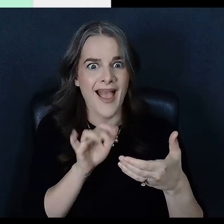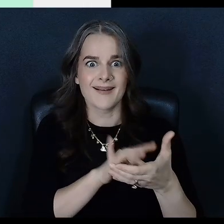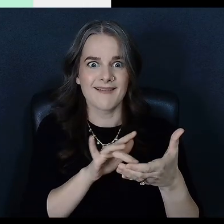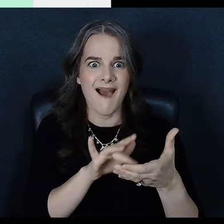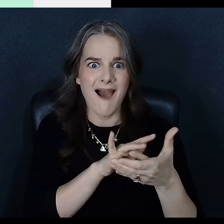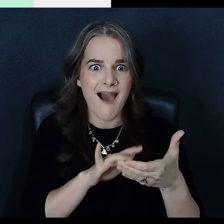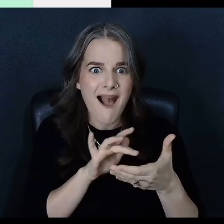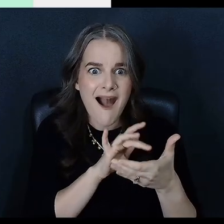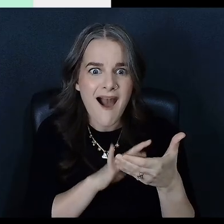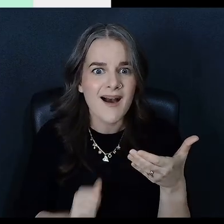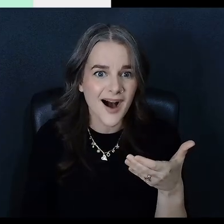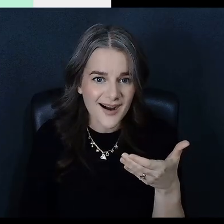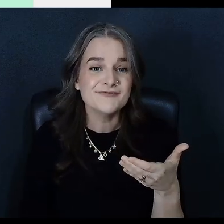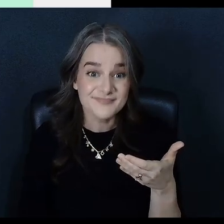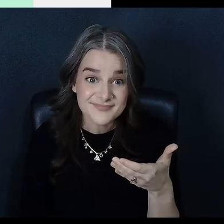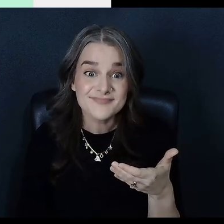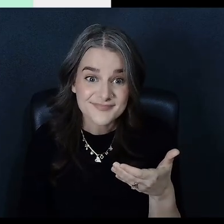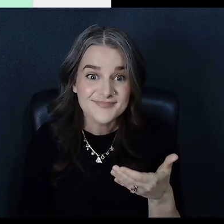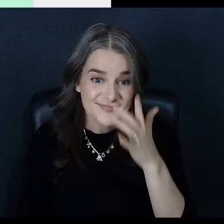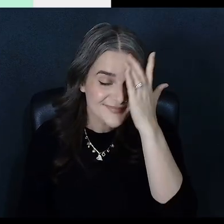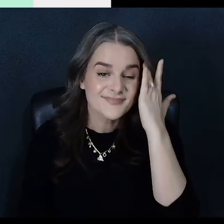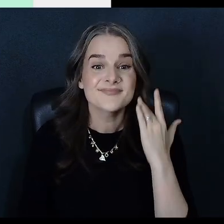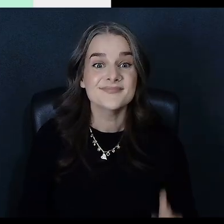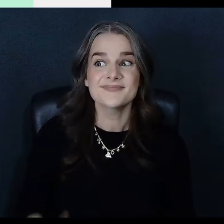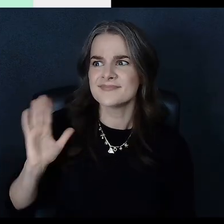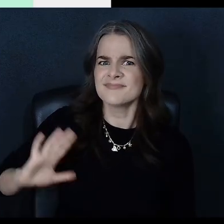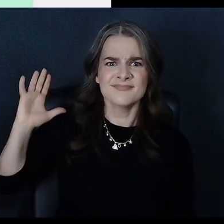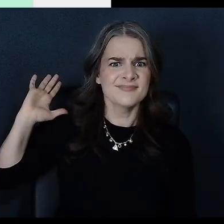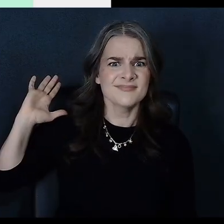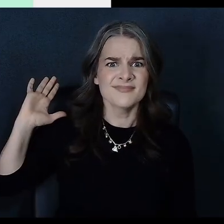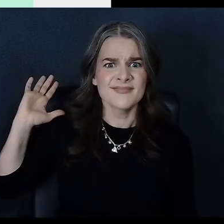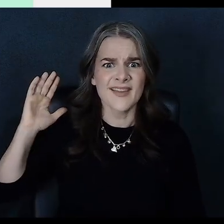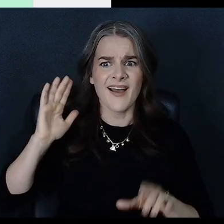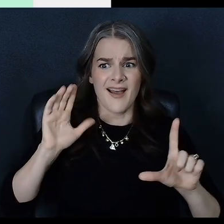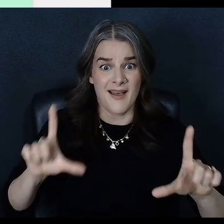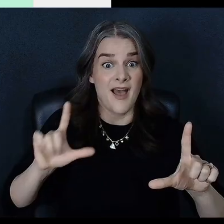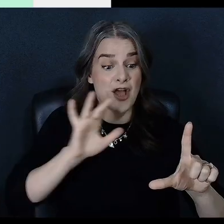And touchscreens are no longer only in very high end devices.